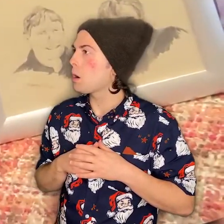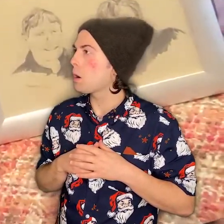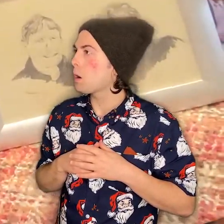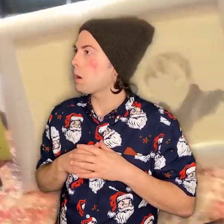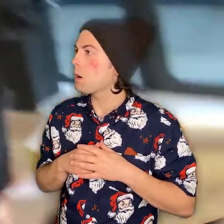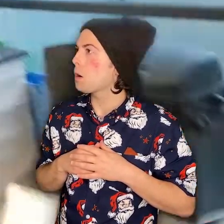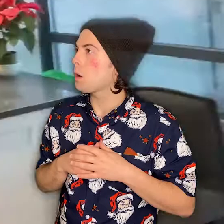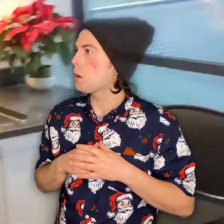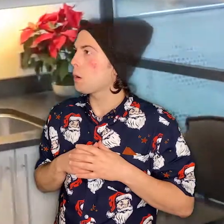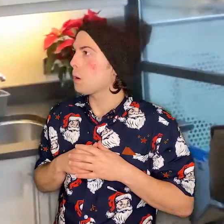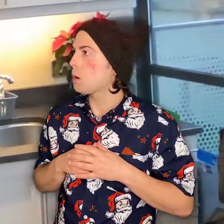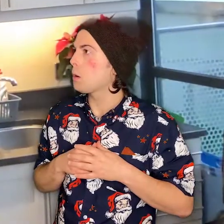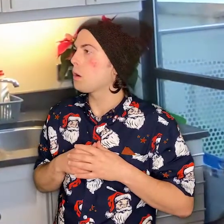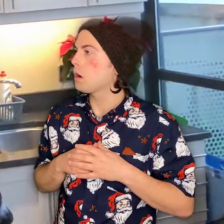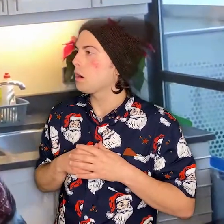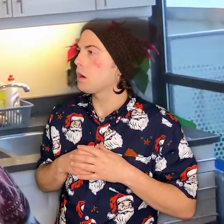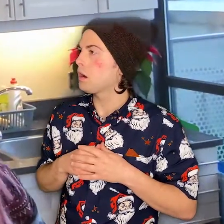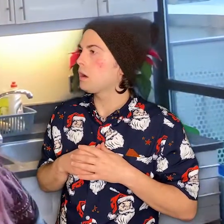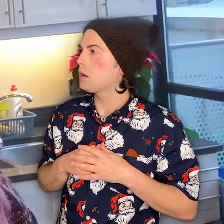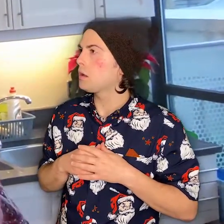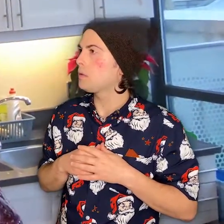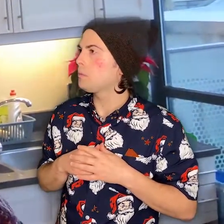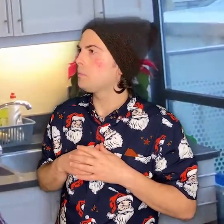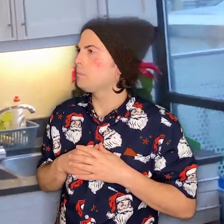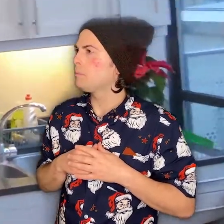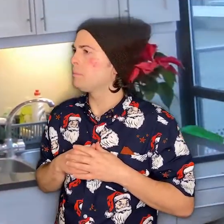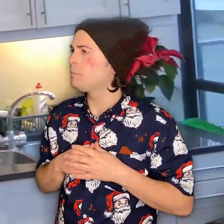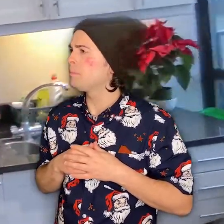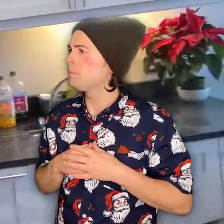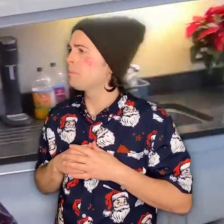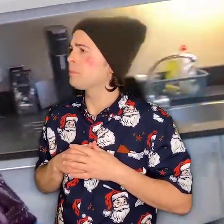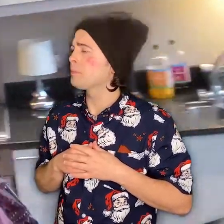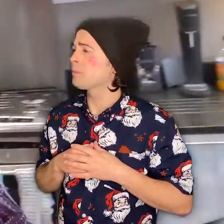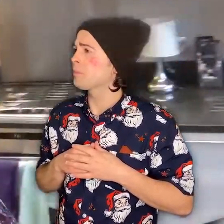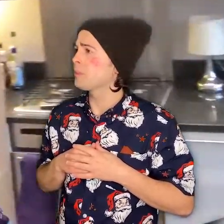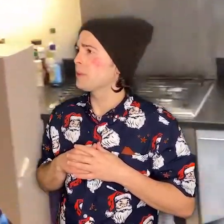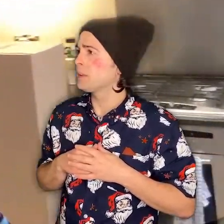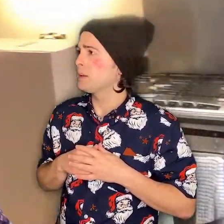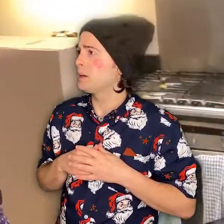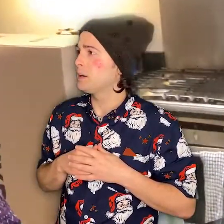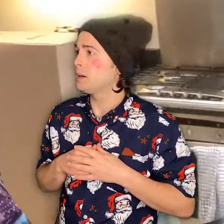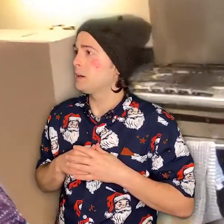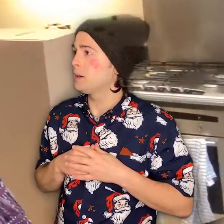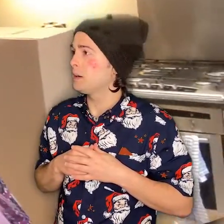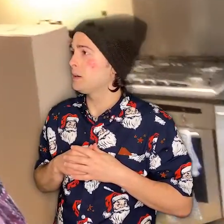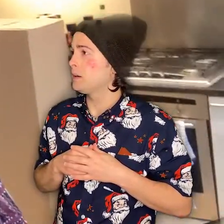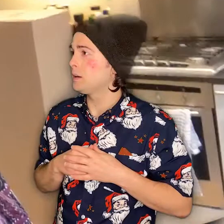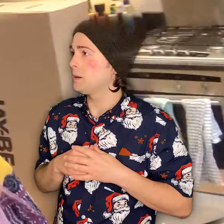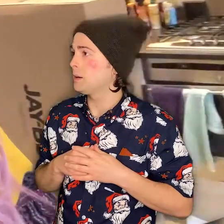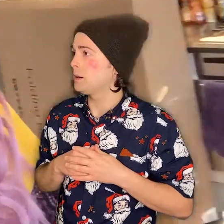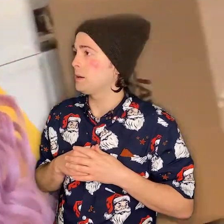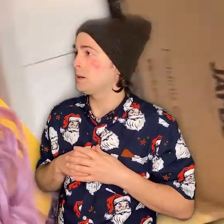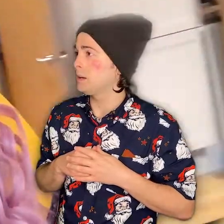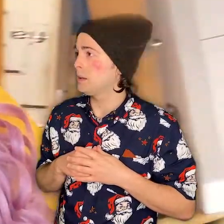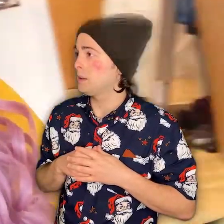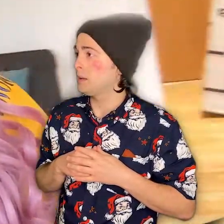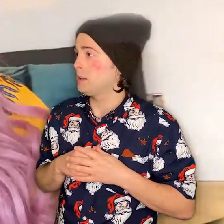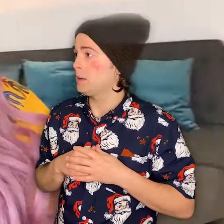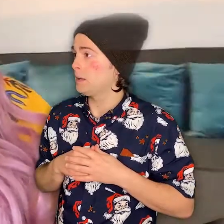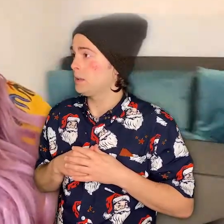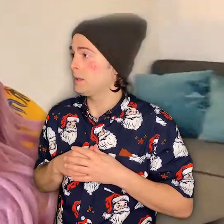believed in me and they knew that I was going to be a world famous pop star and the best Real Dame of Pantoland.